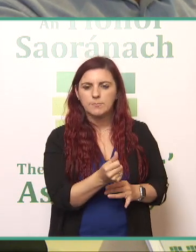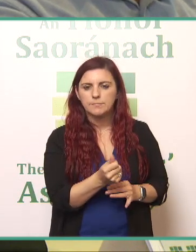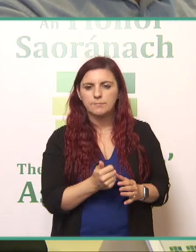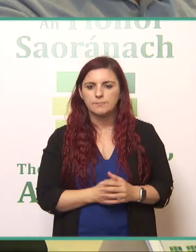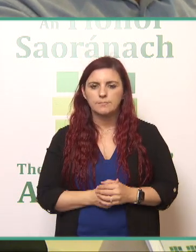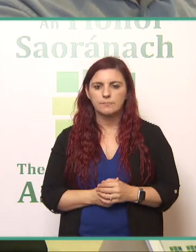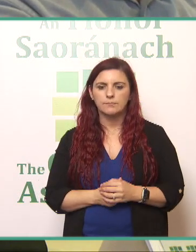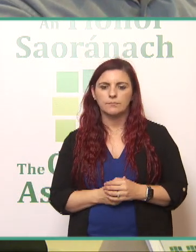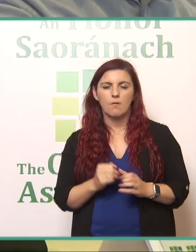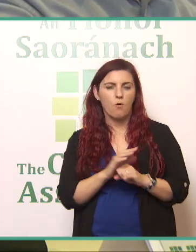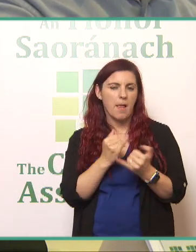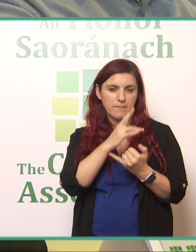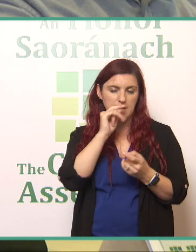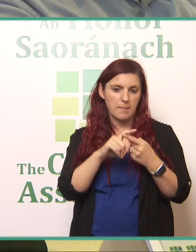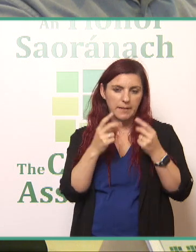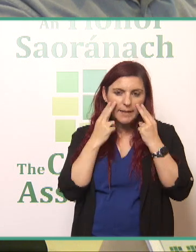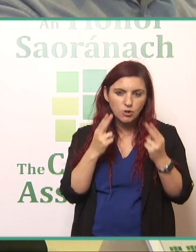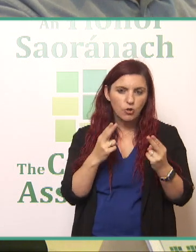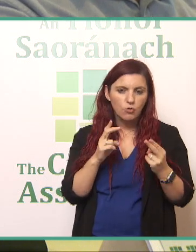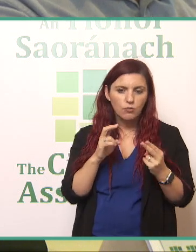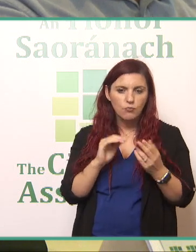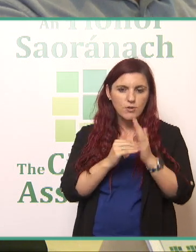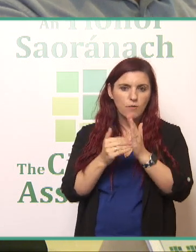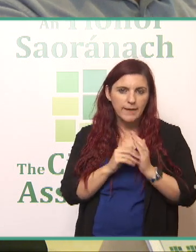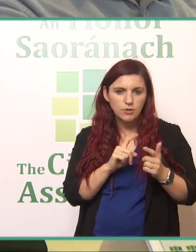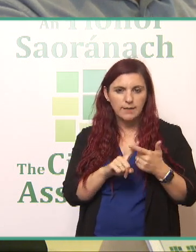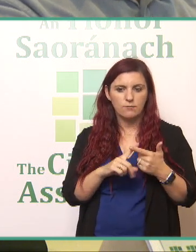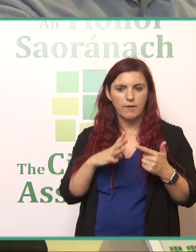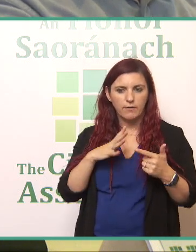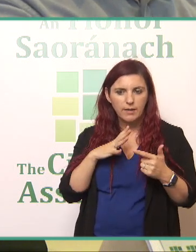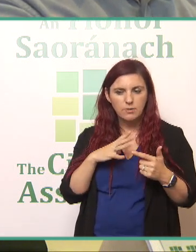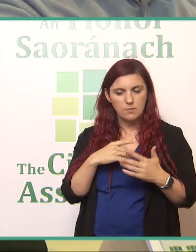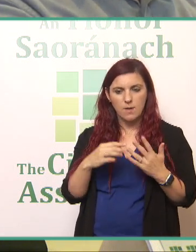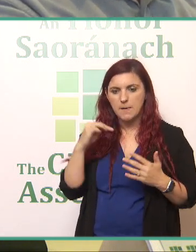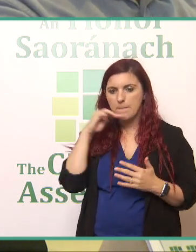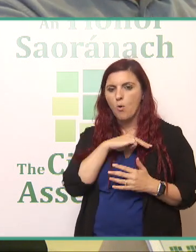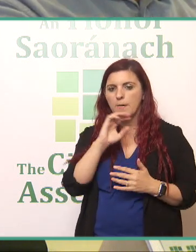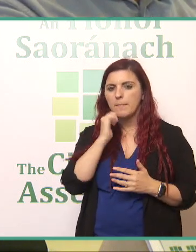of nature restoration Recreation. So that's it's really important because what I've